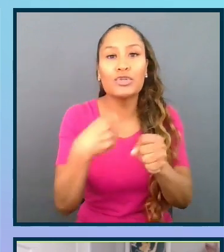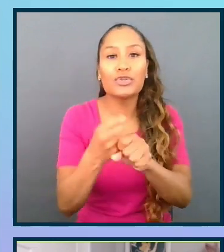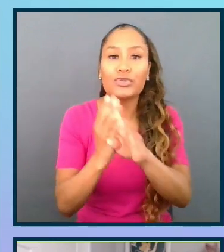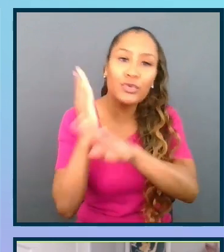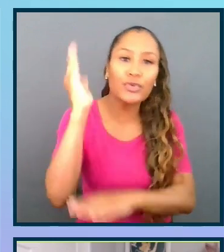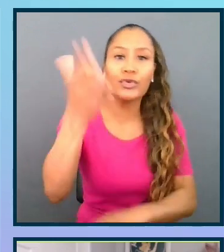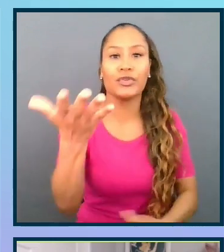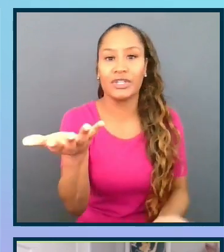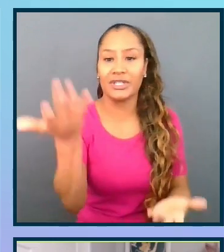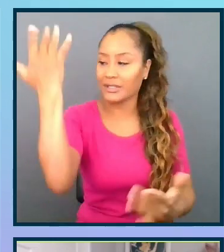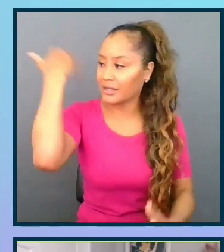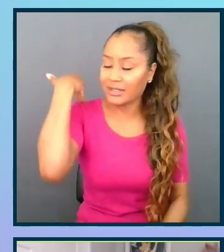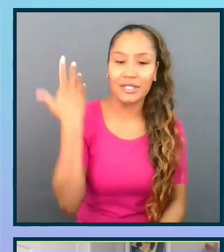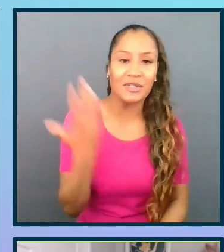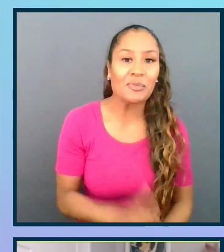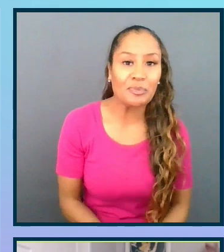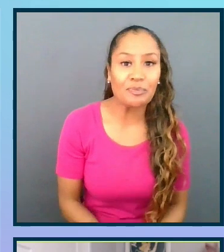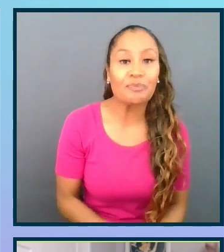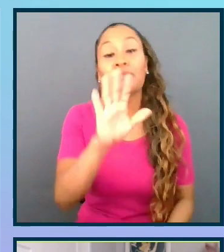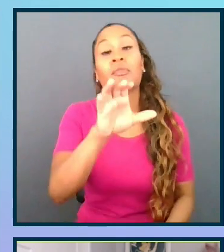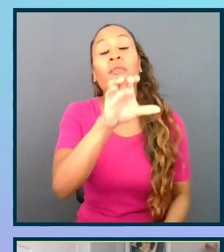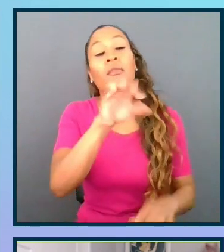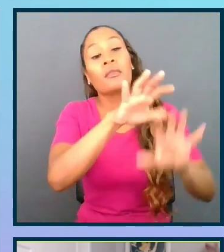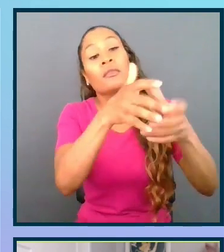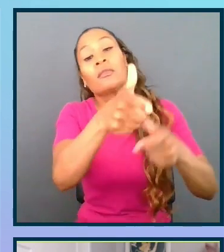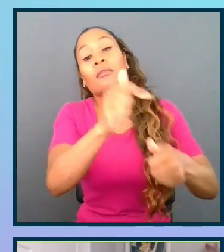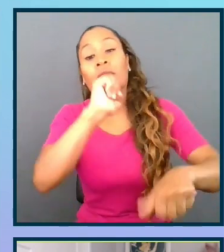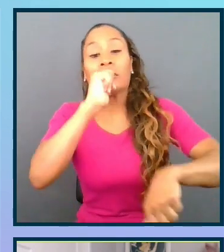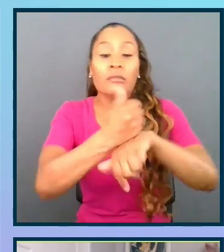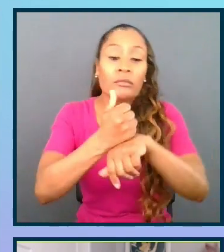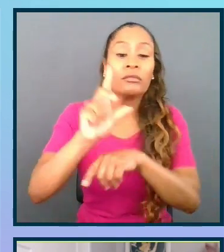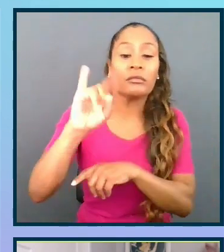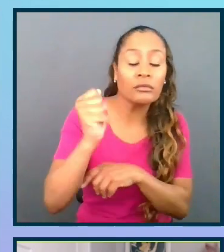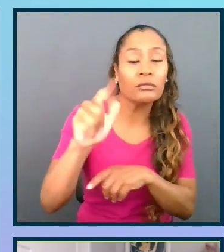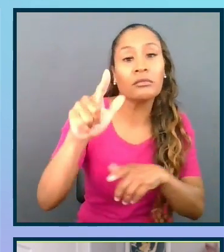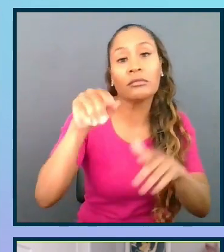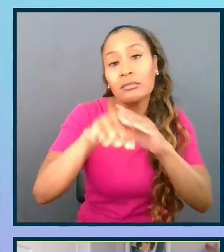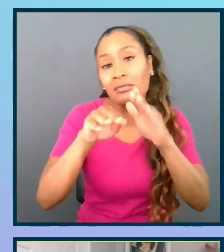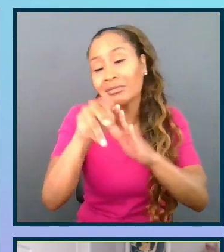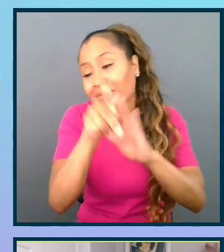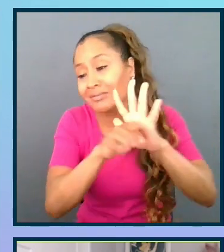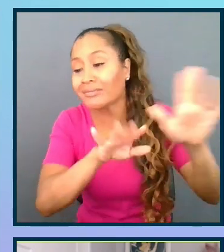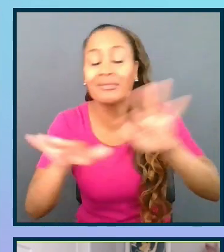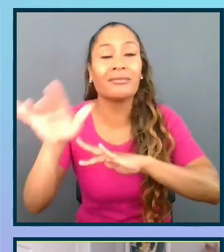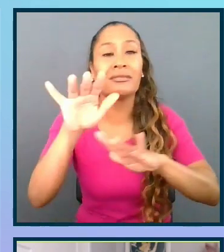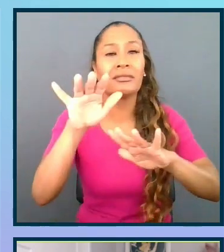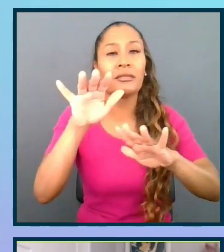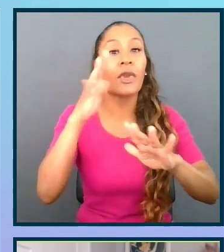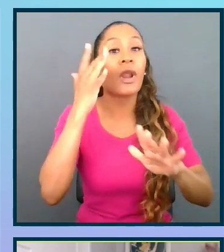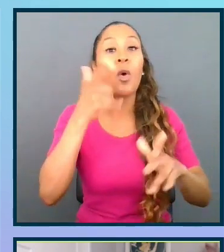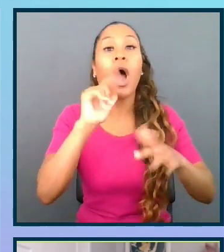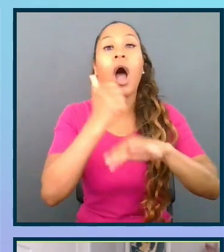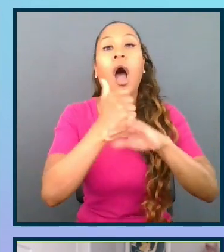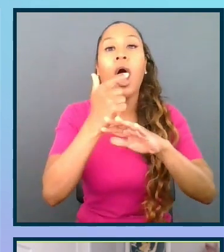When organizations have created digital accessibility policies, it's often been in response to lawsuits.